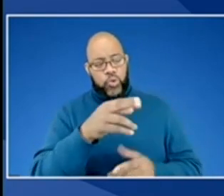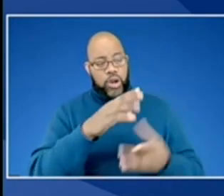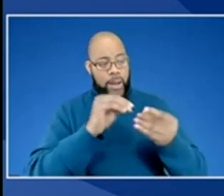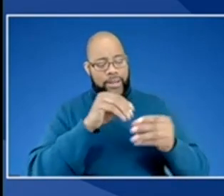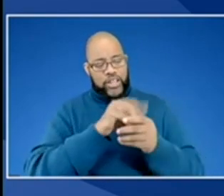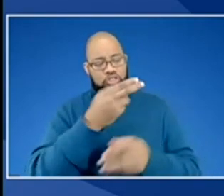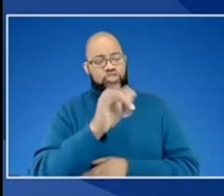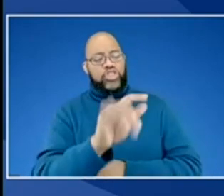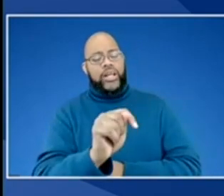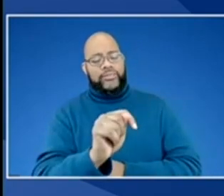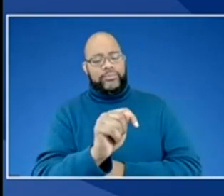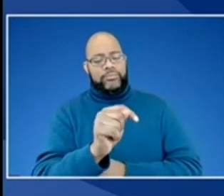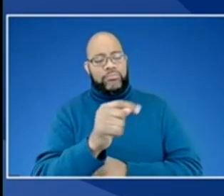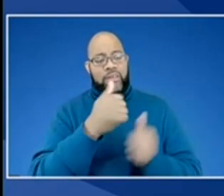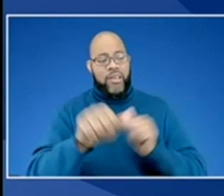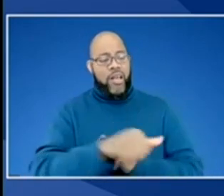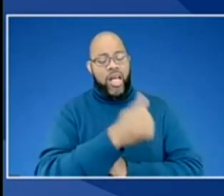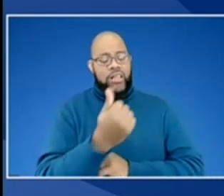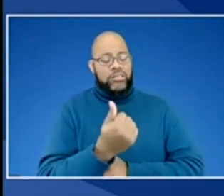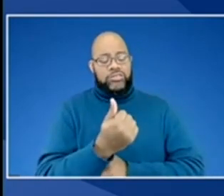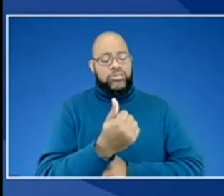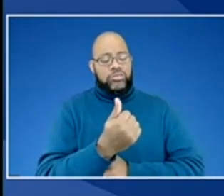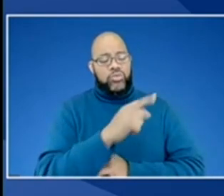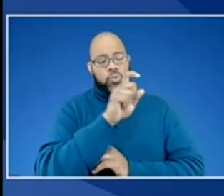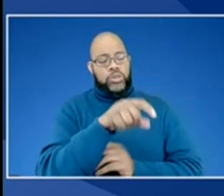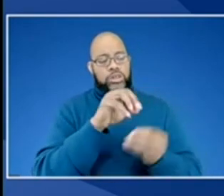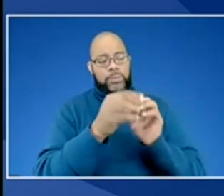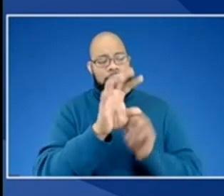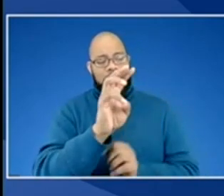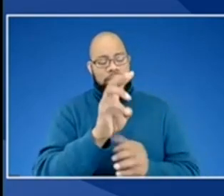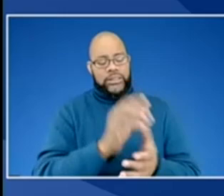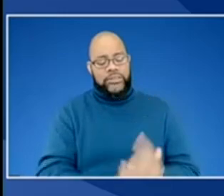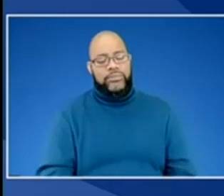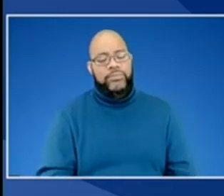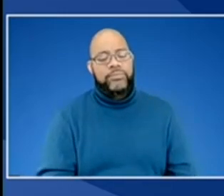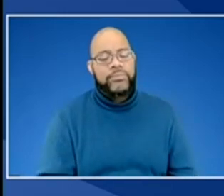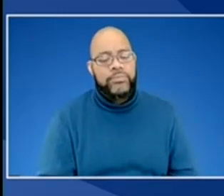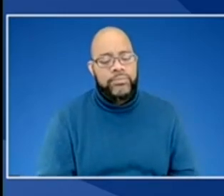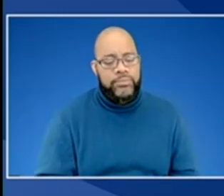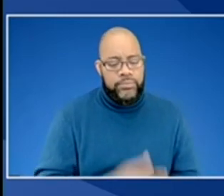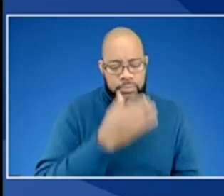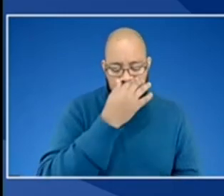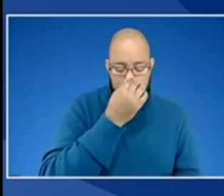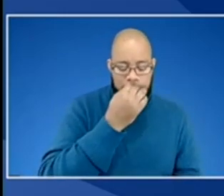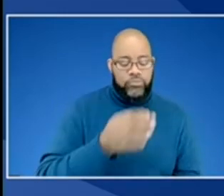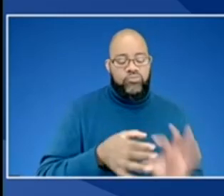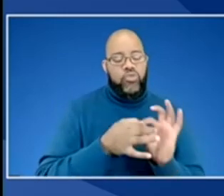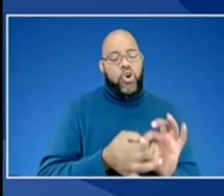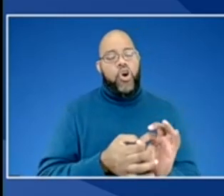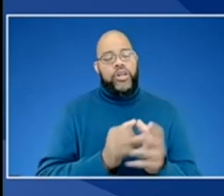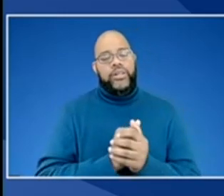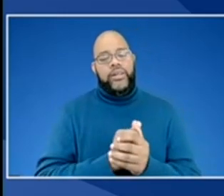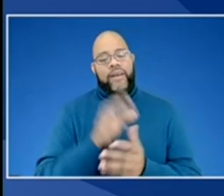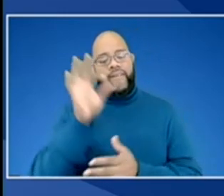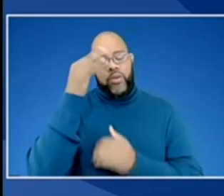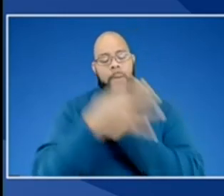Anything else as to question six regarding Federal poverty guidelines? Kyra.